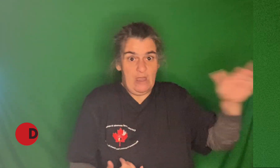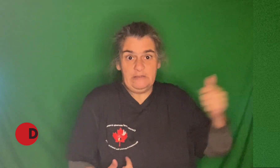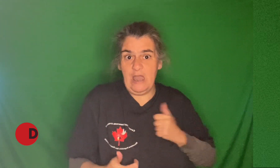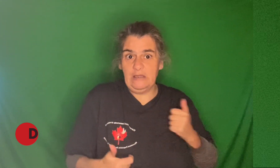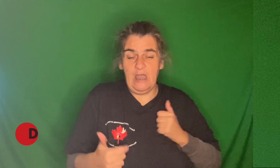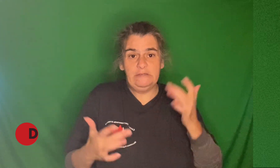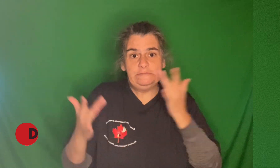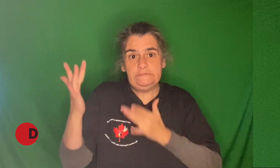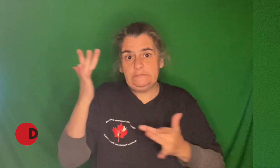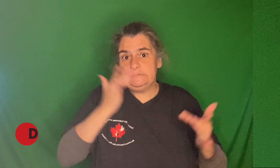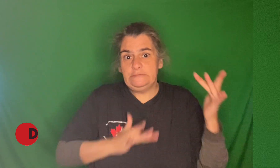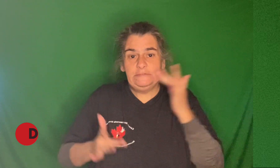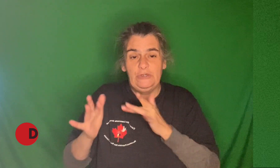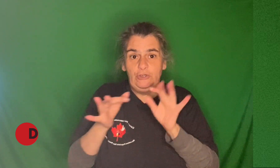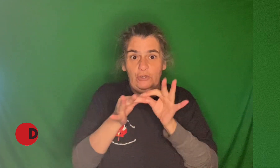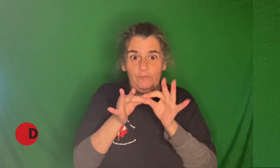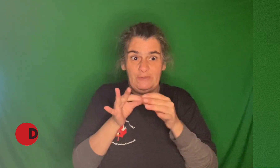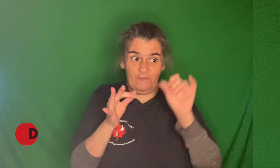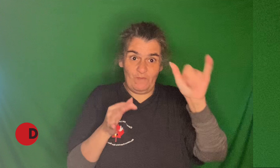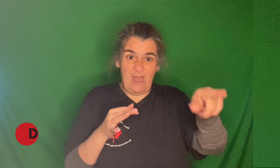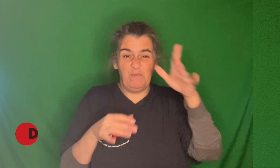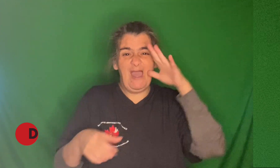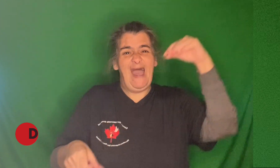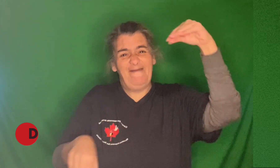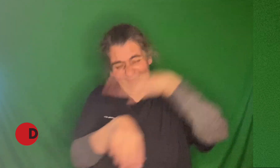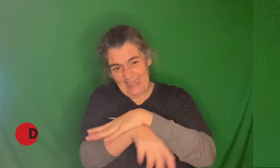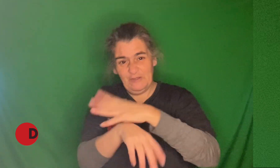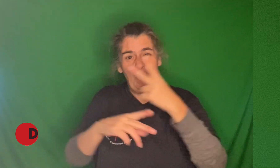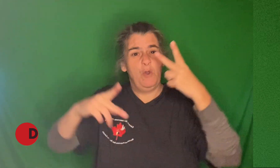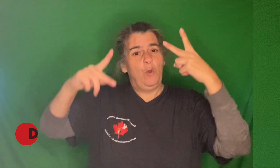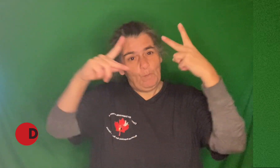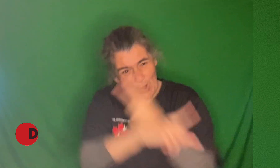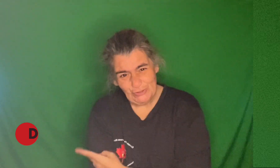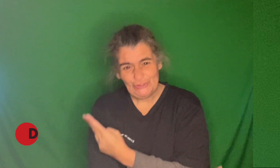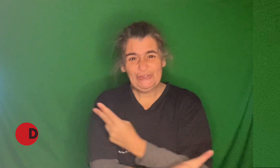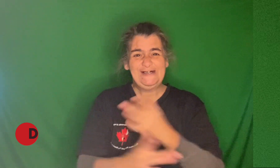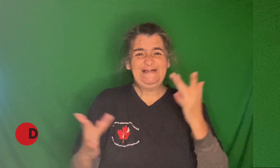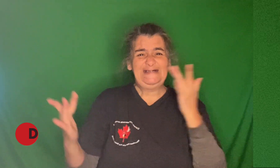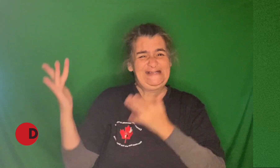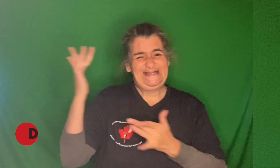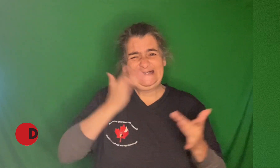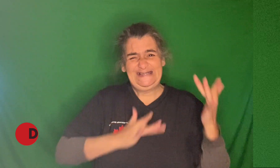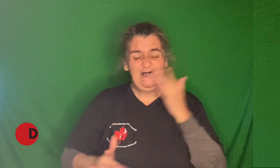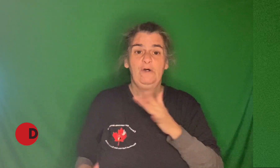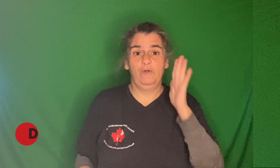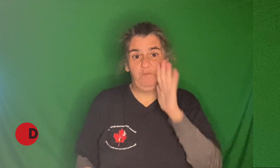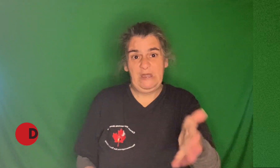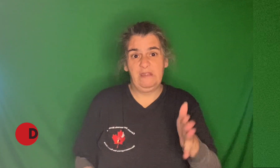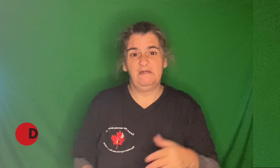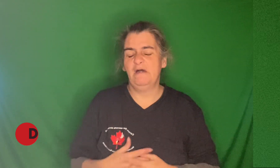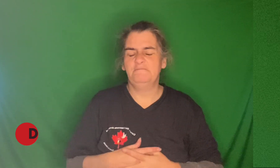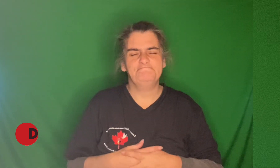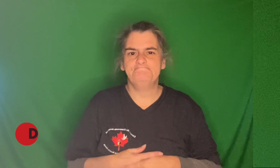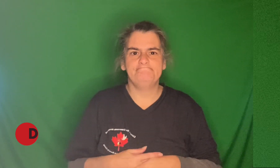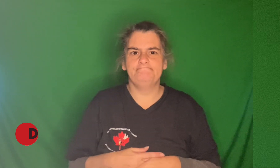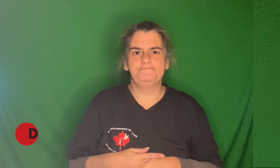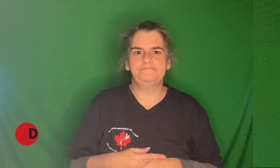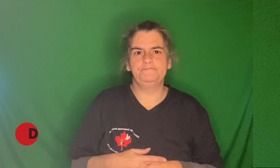We are screaming for more!